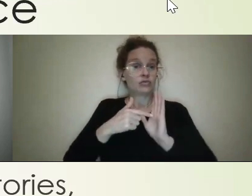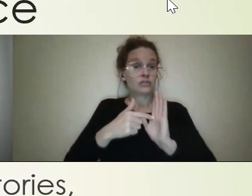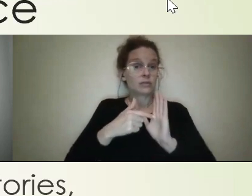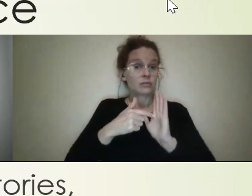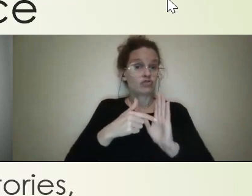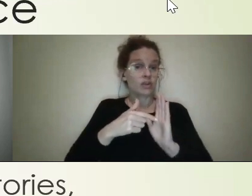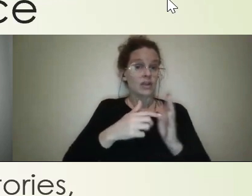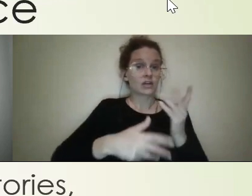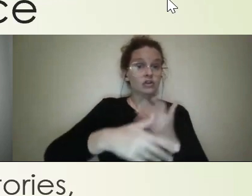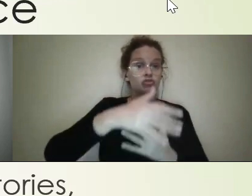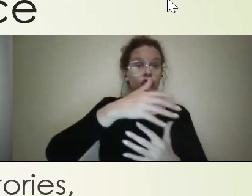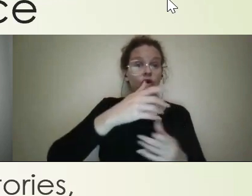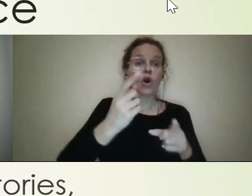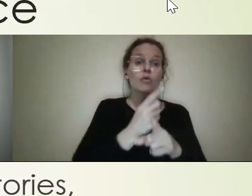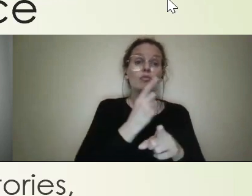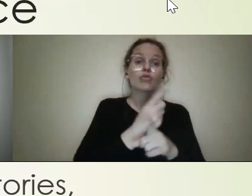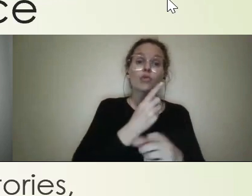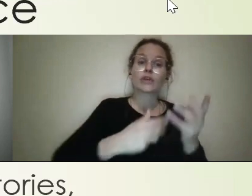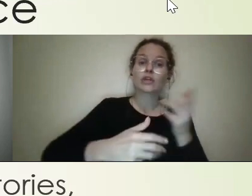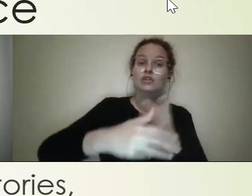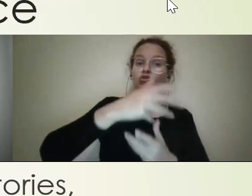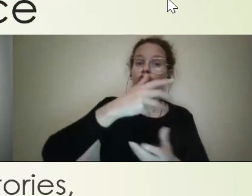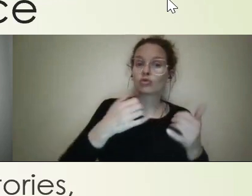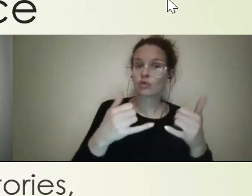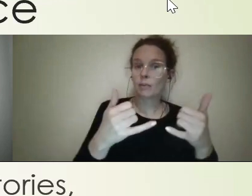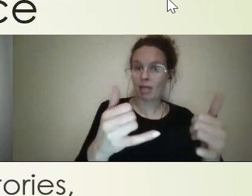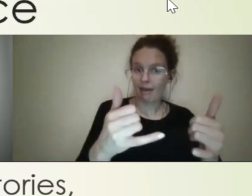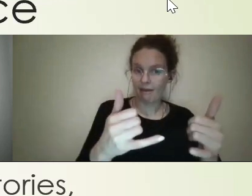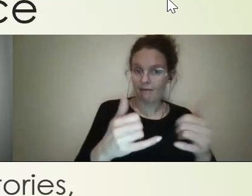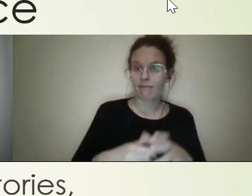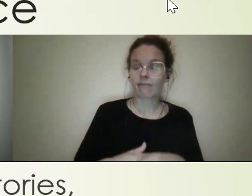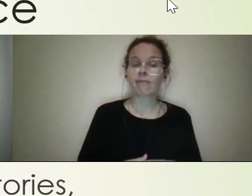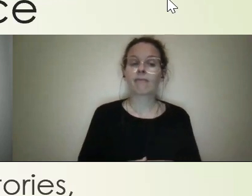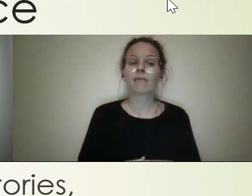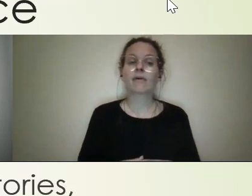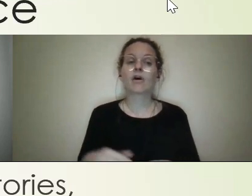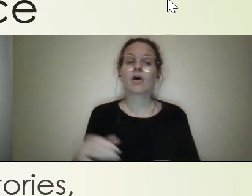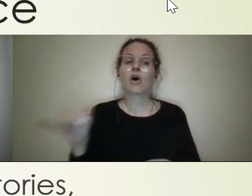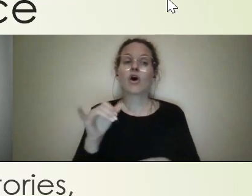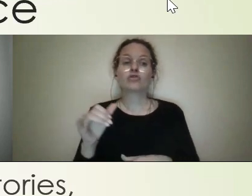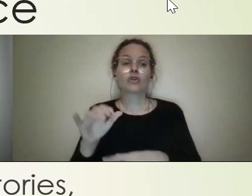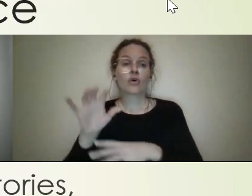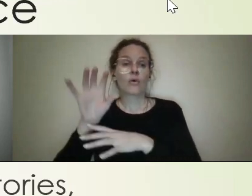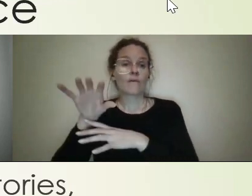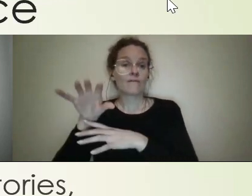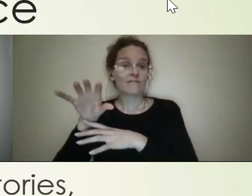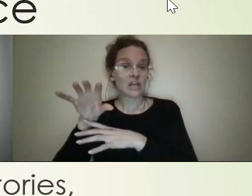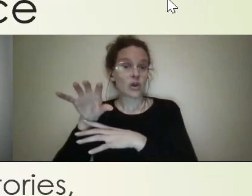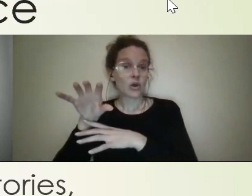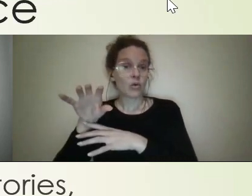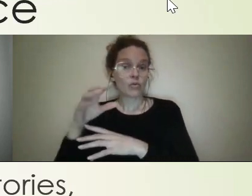appropriate social play. I would also do some video modeling as well. You